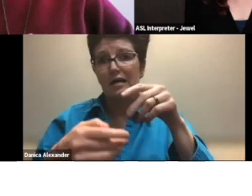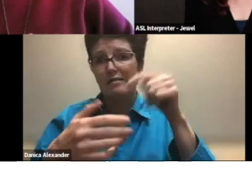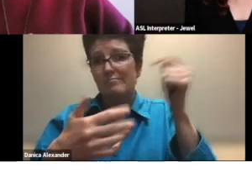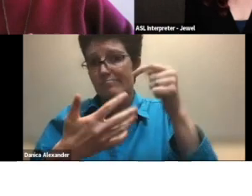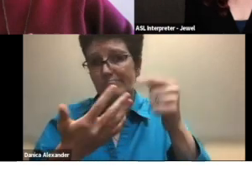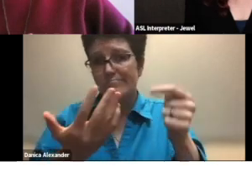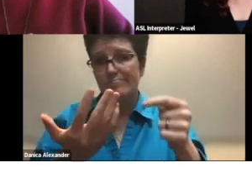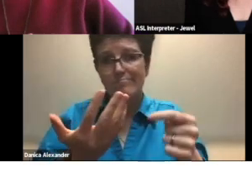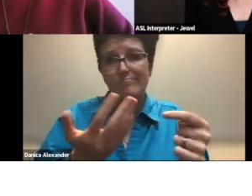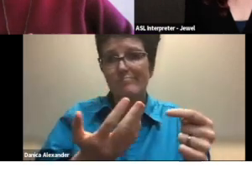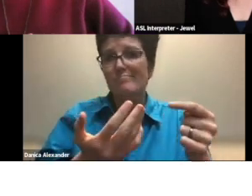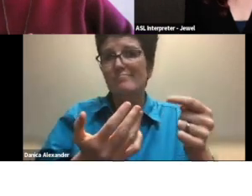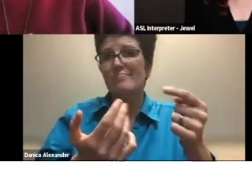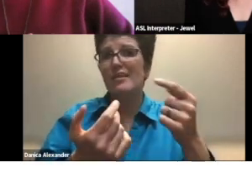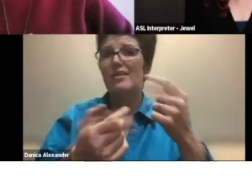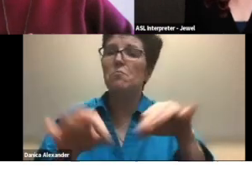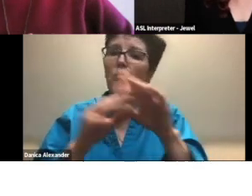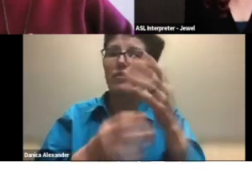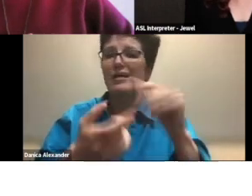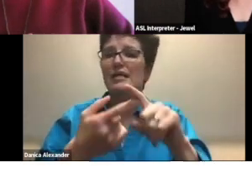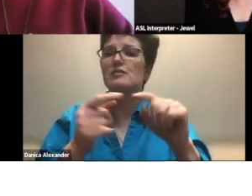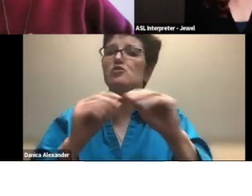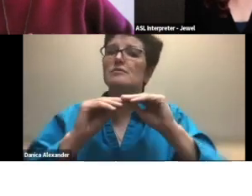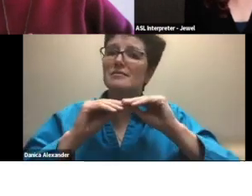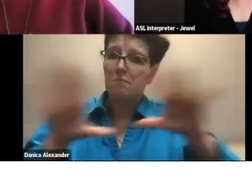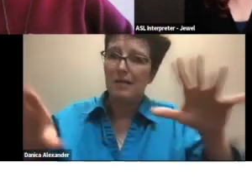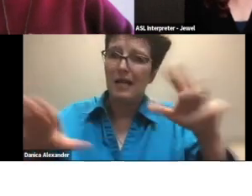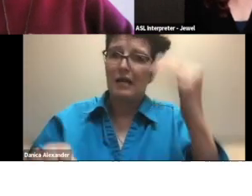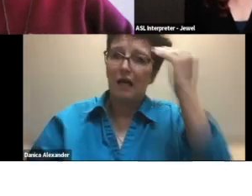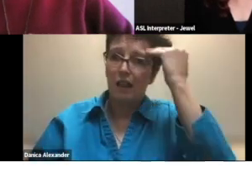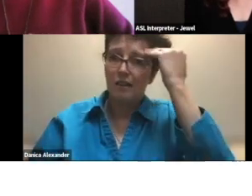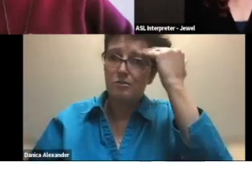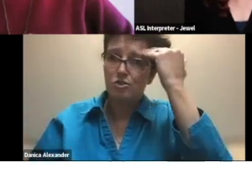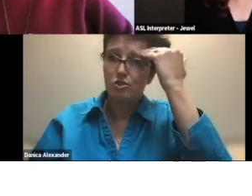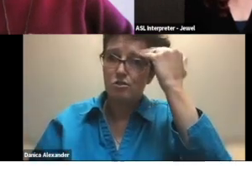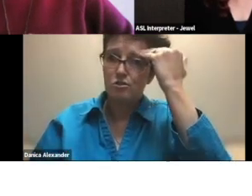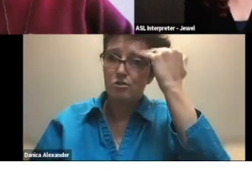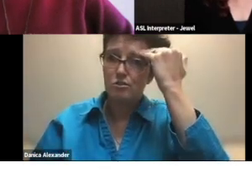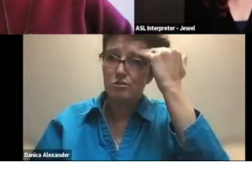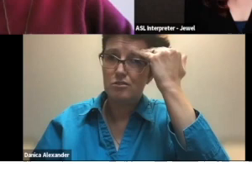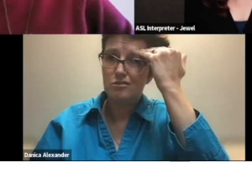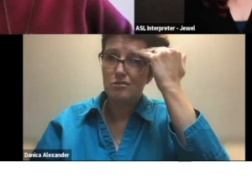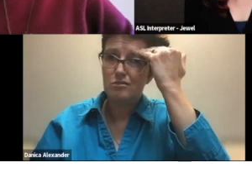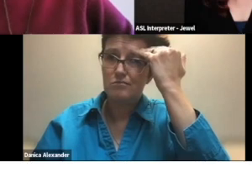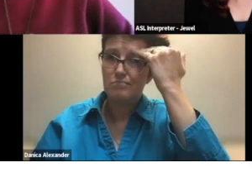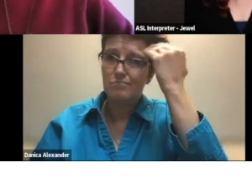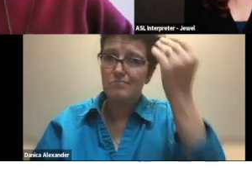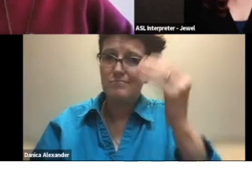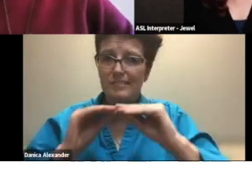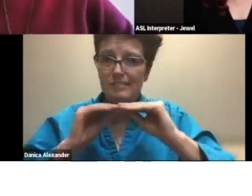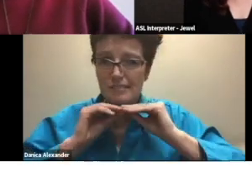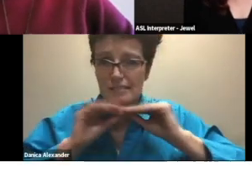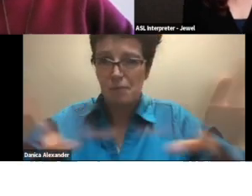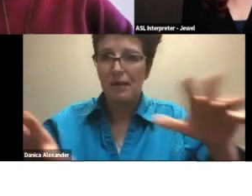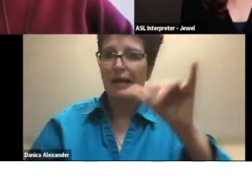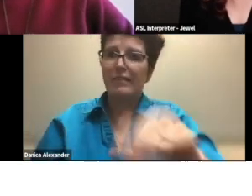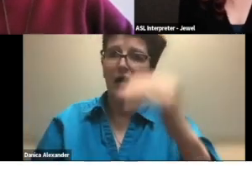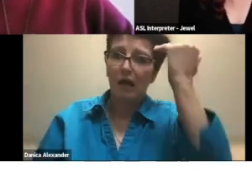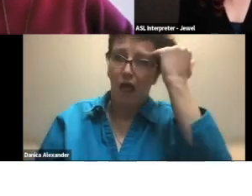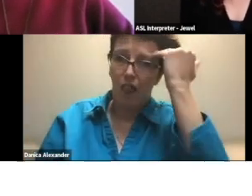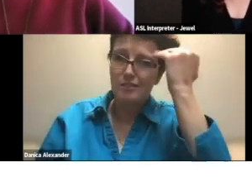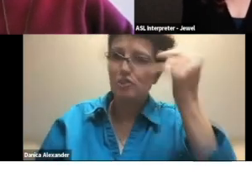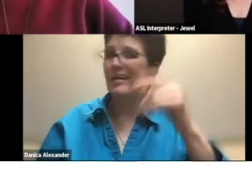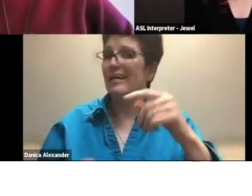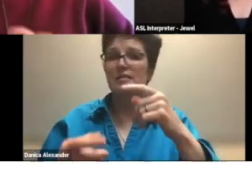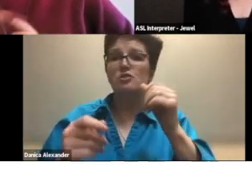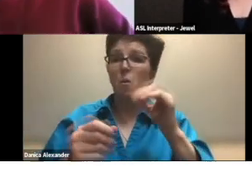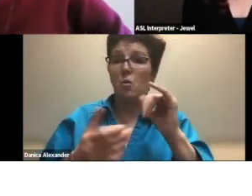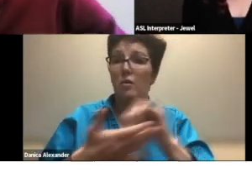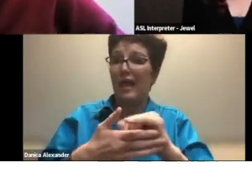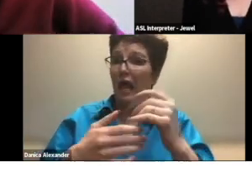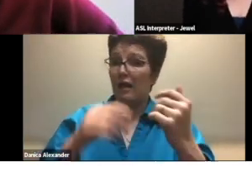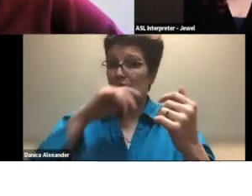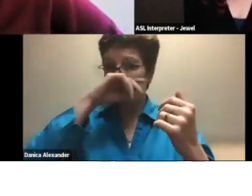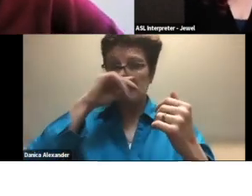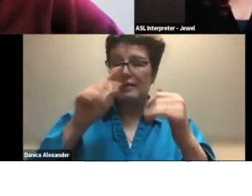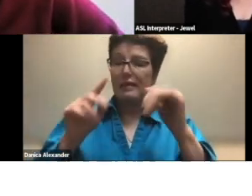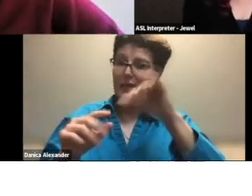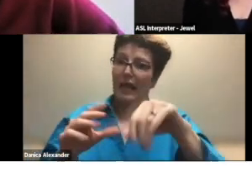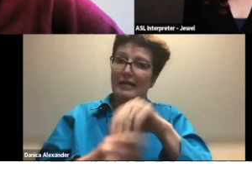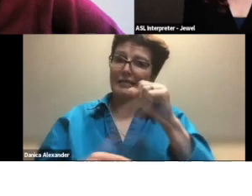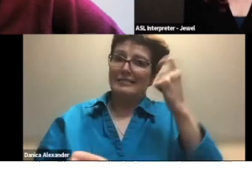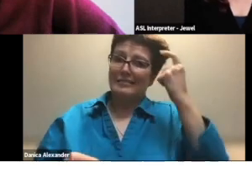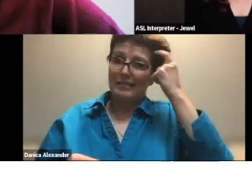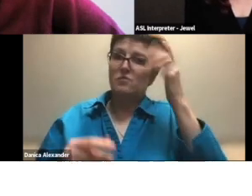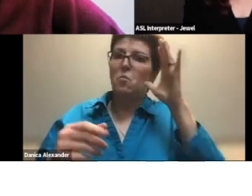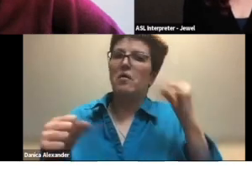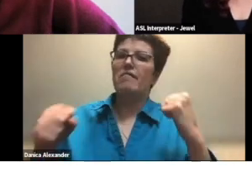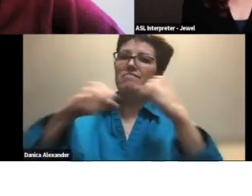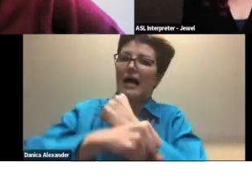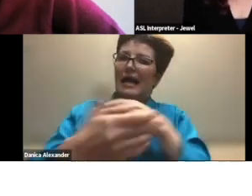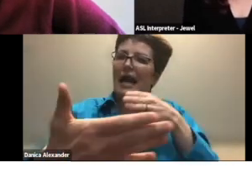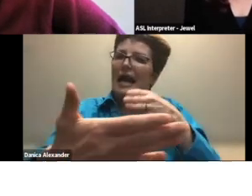When we are experiencing bias and people are working against culture,